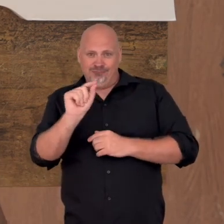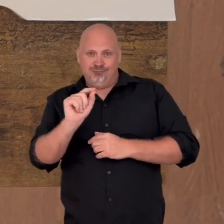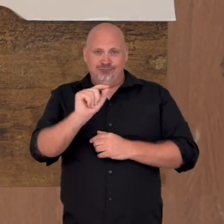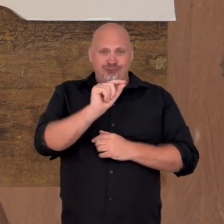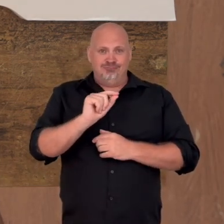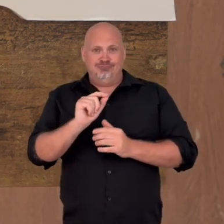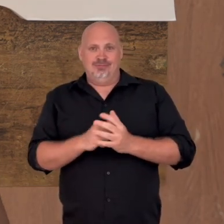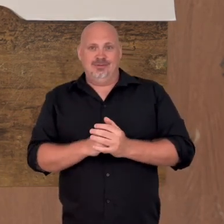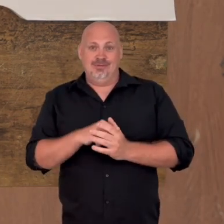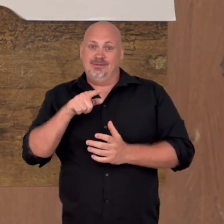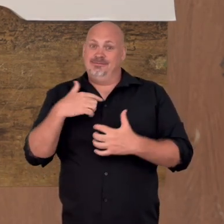the lotus flowers the petals